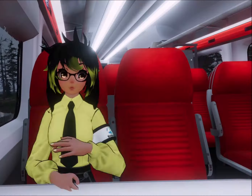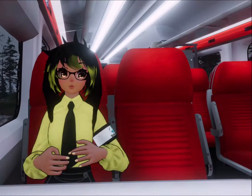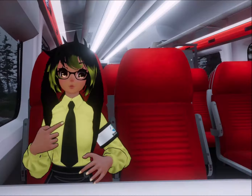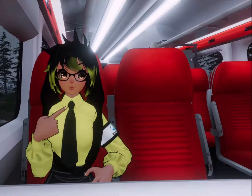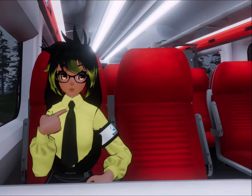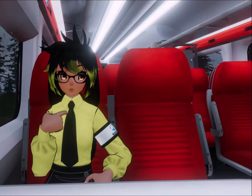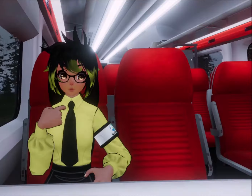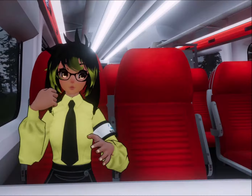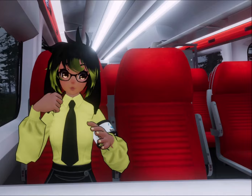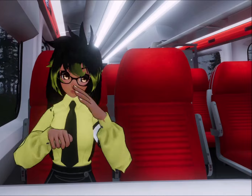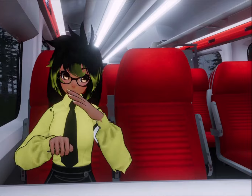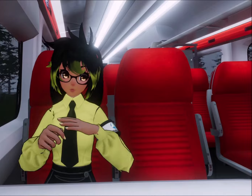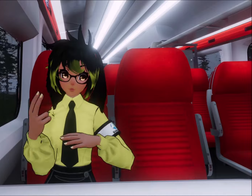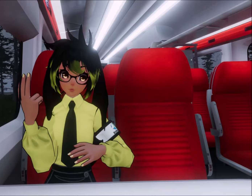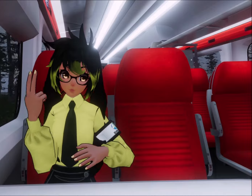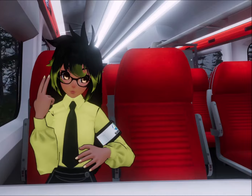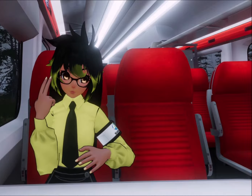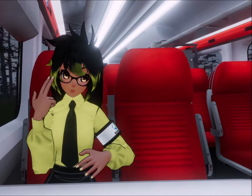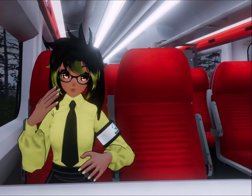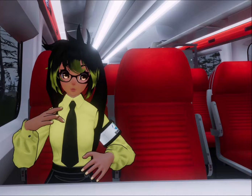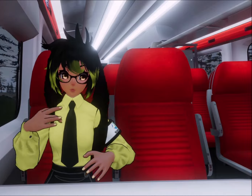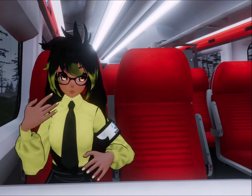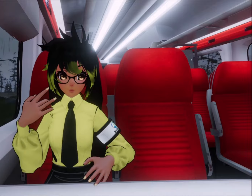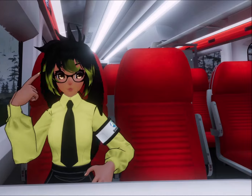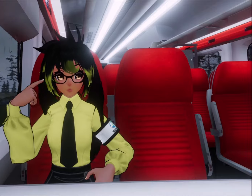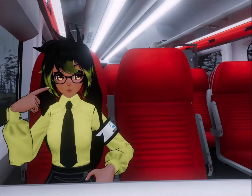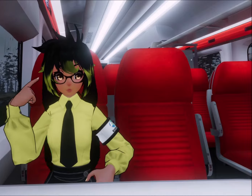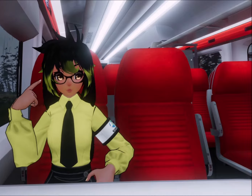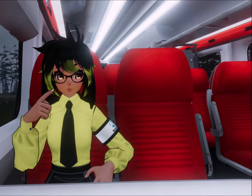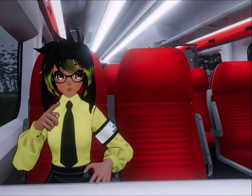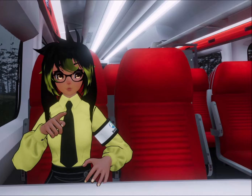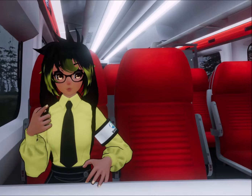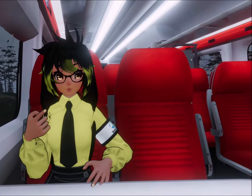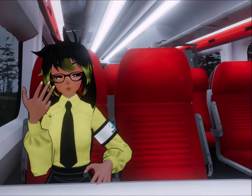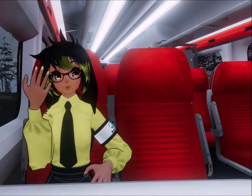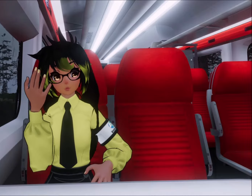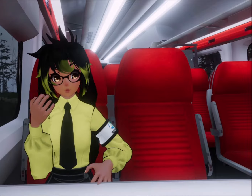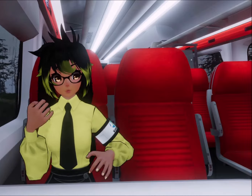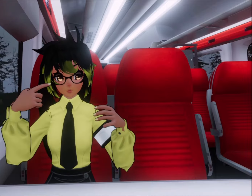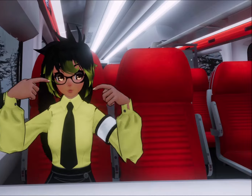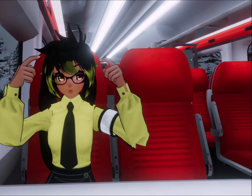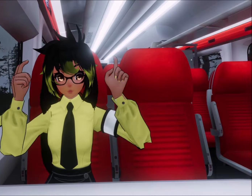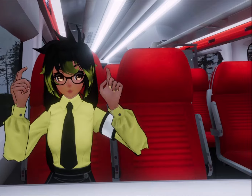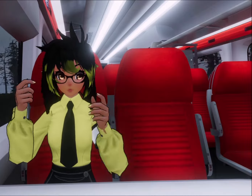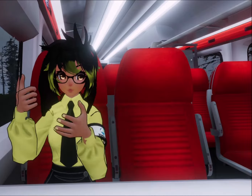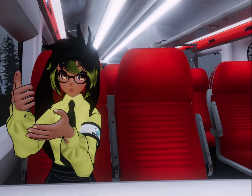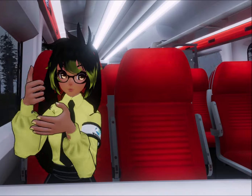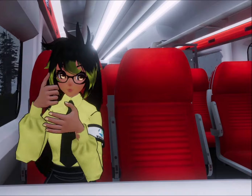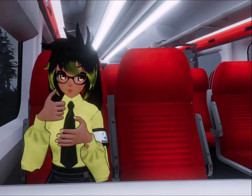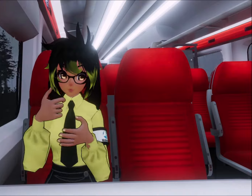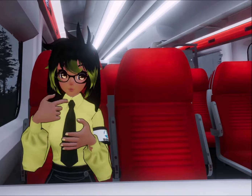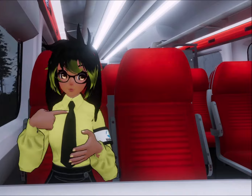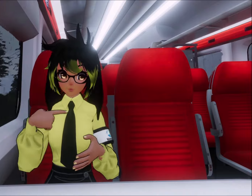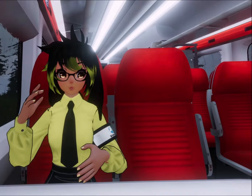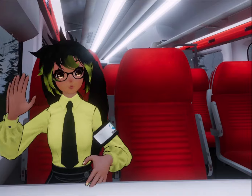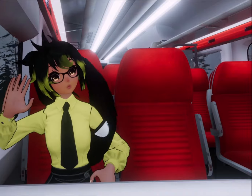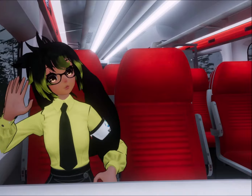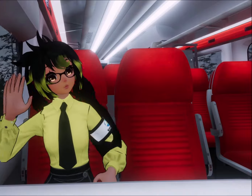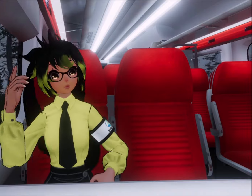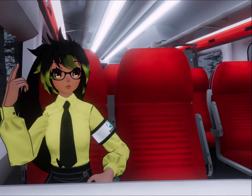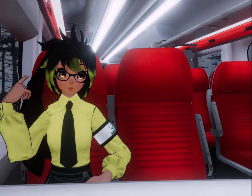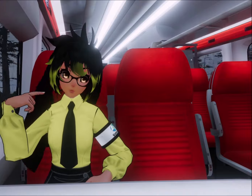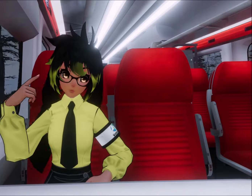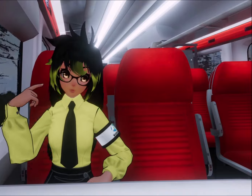I was born deaf, live in London, and have hearing aids. These help me to hear the sounds